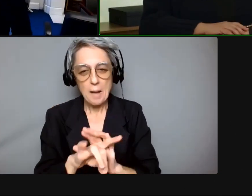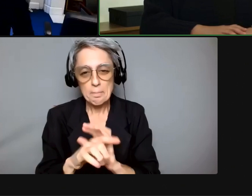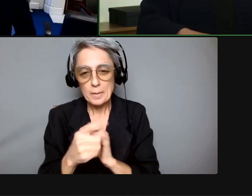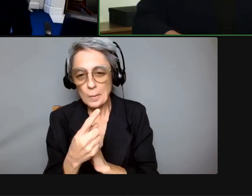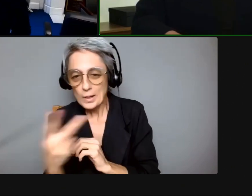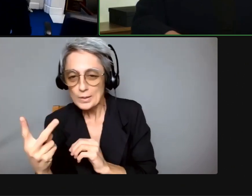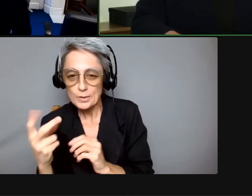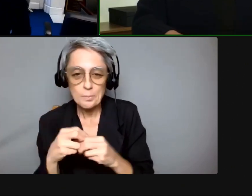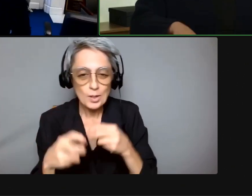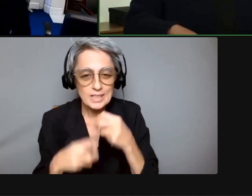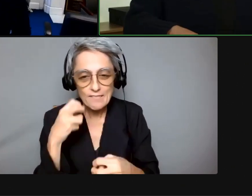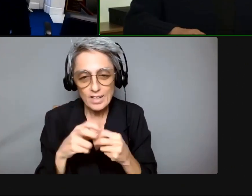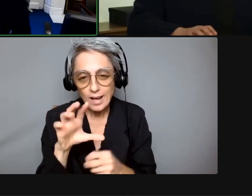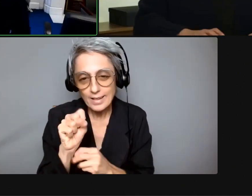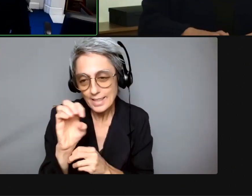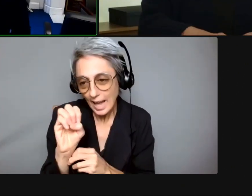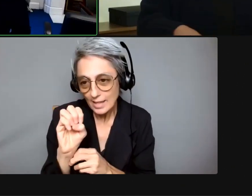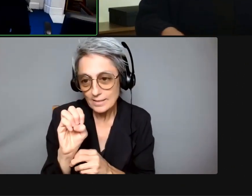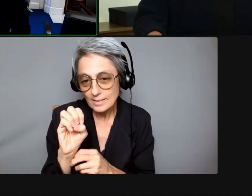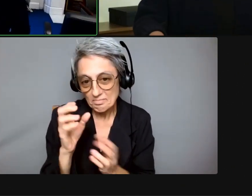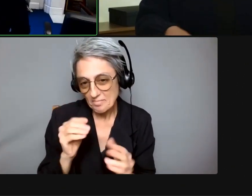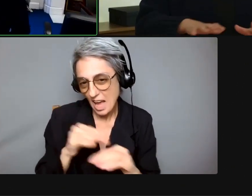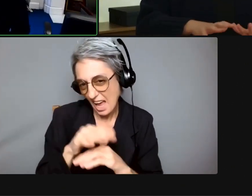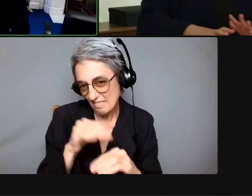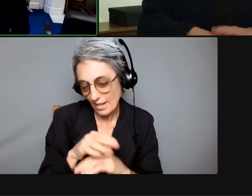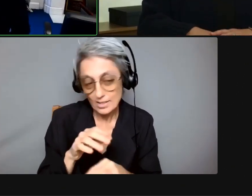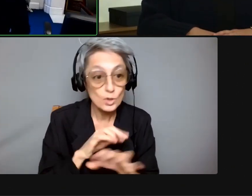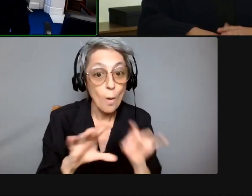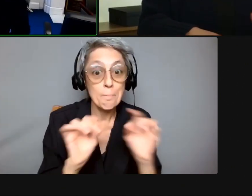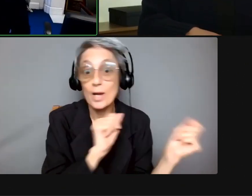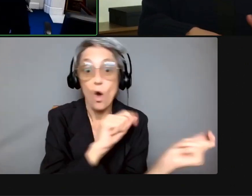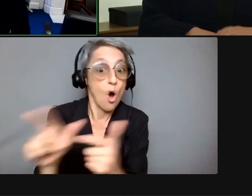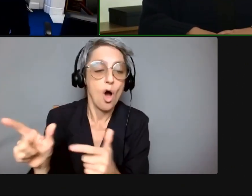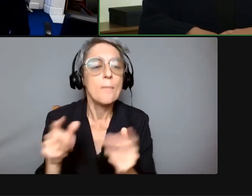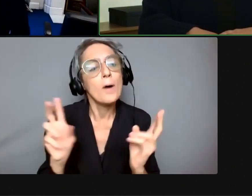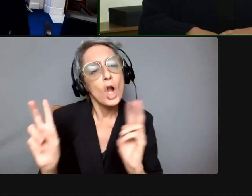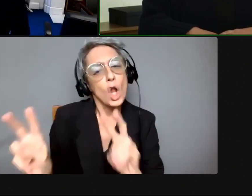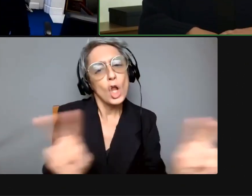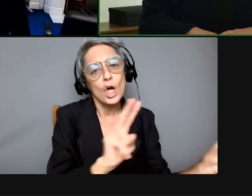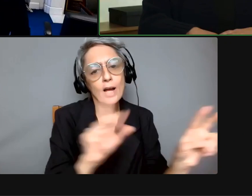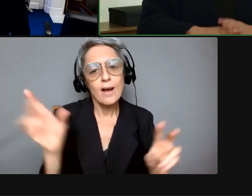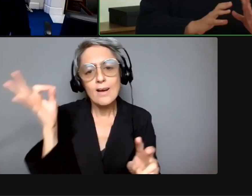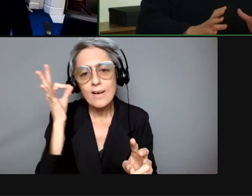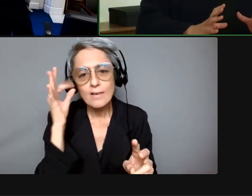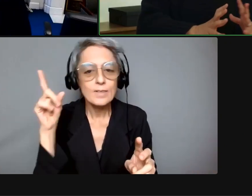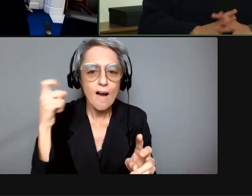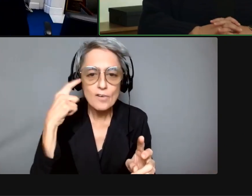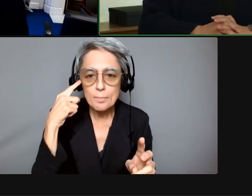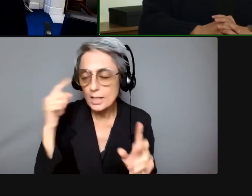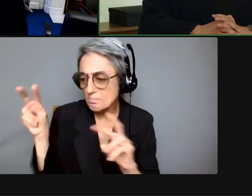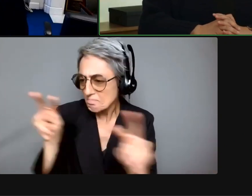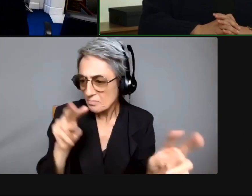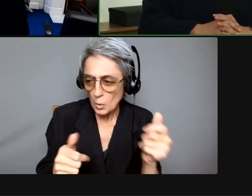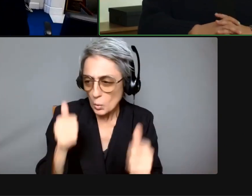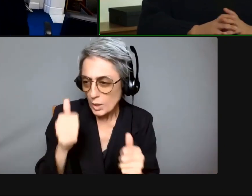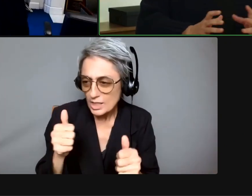Don't pick them all. Go look across the government, look across, you know, however you want to split it up,